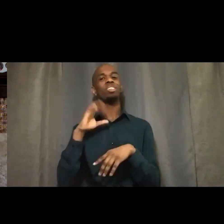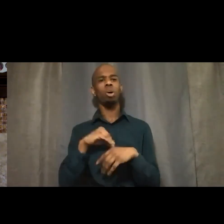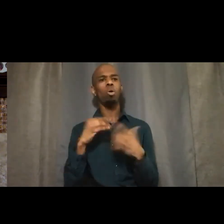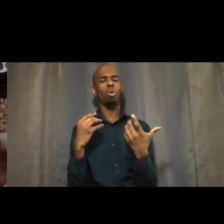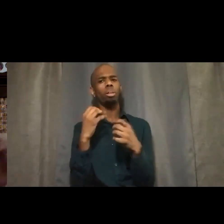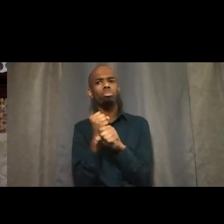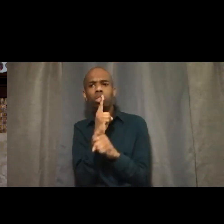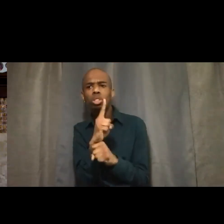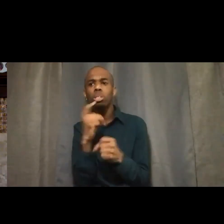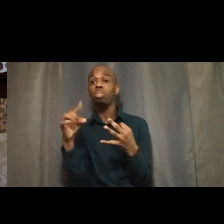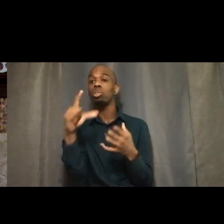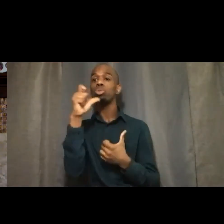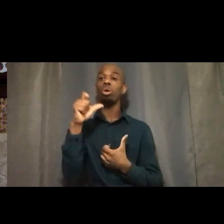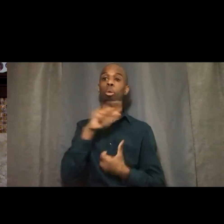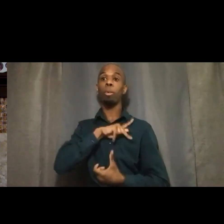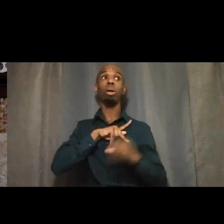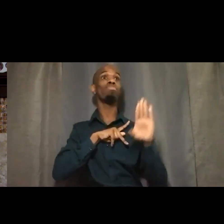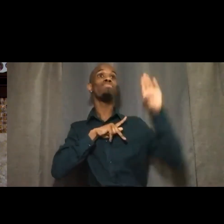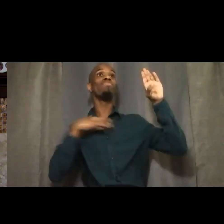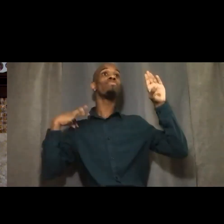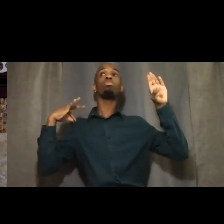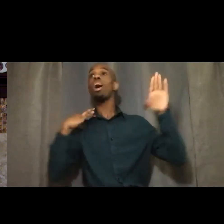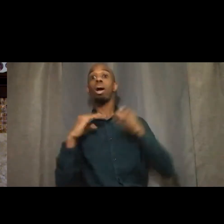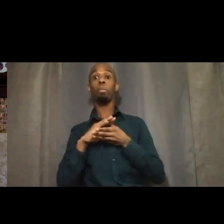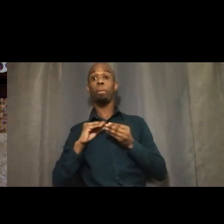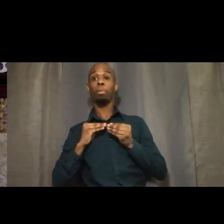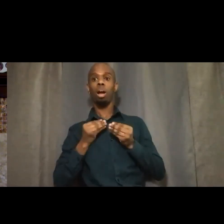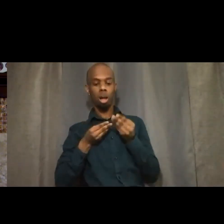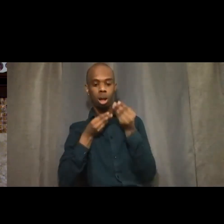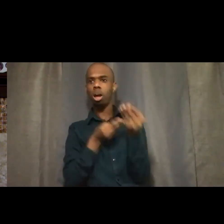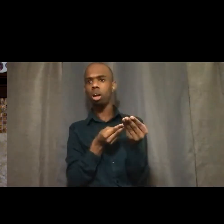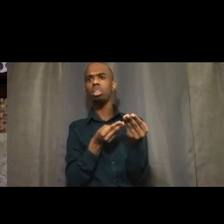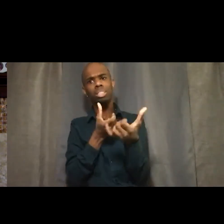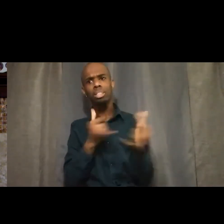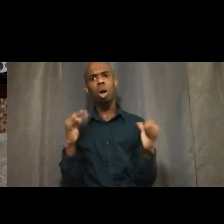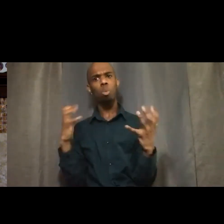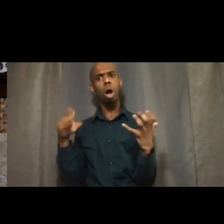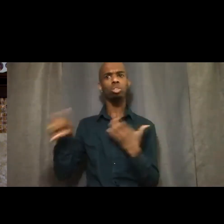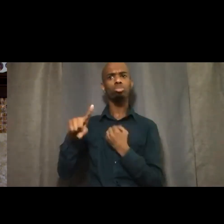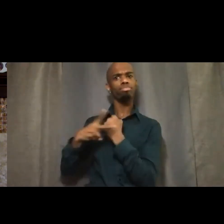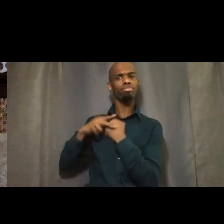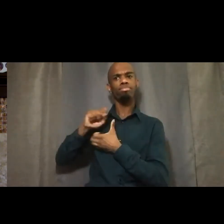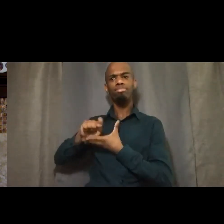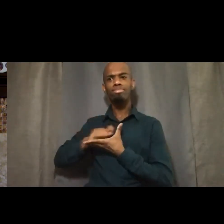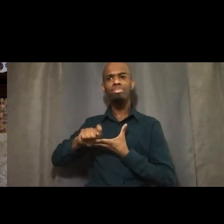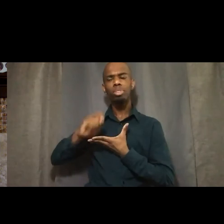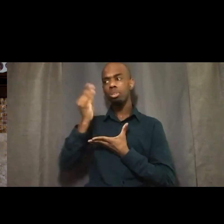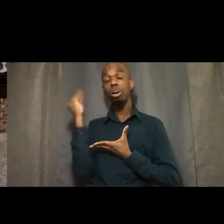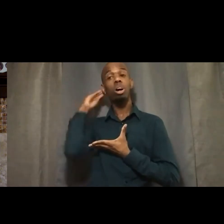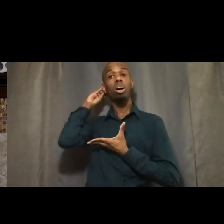Like, remembering that all of the work and investment and struggle that we put in bears fruit, right.